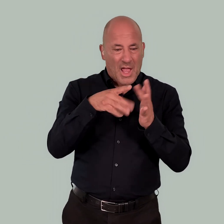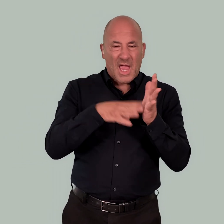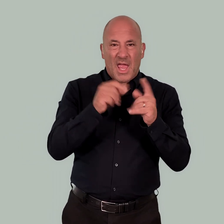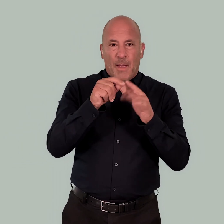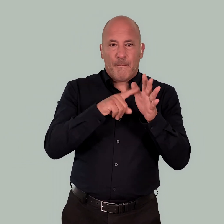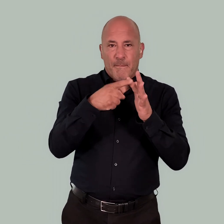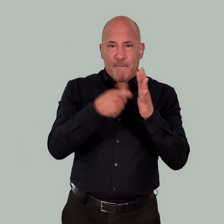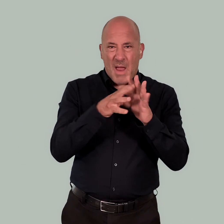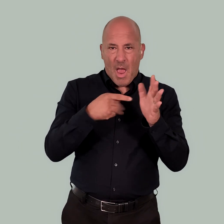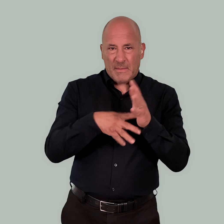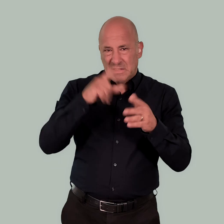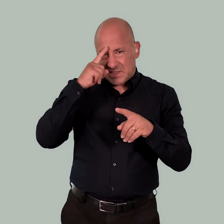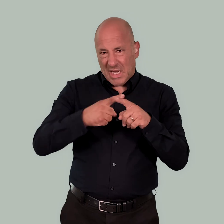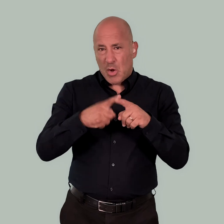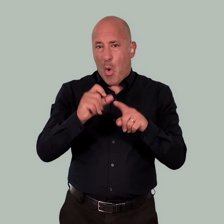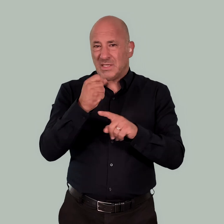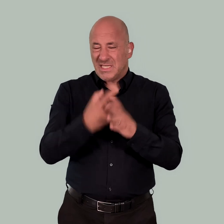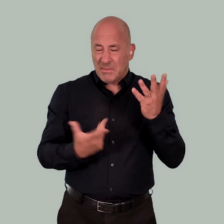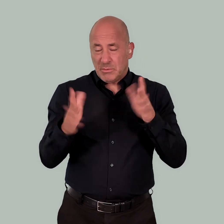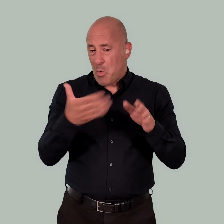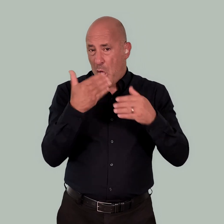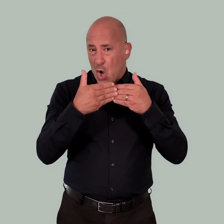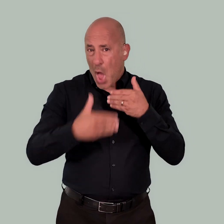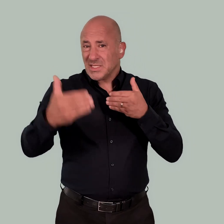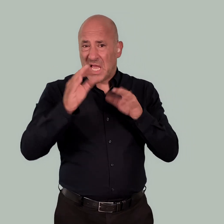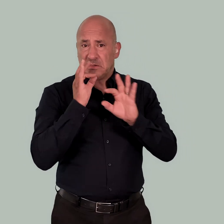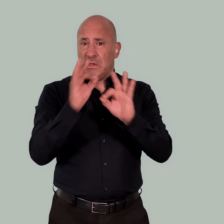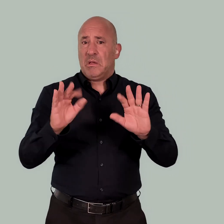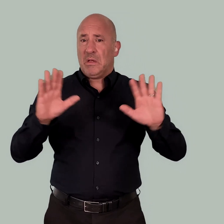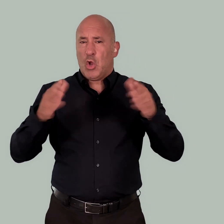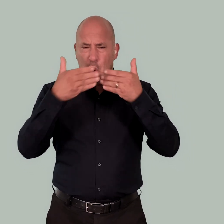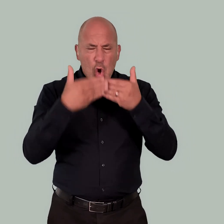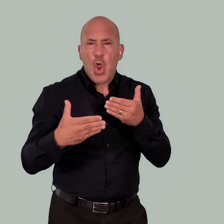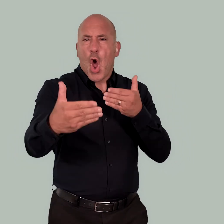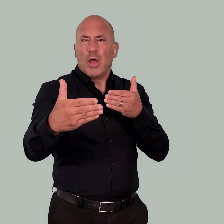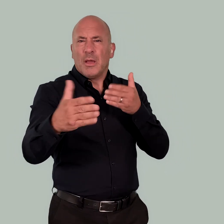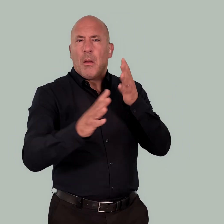or mental impairment, illness or disability?